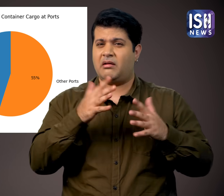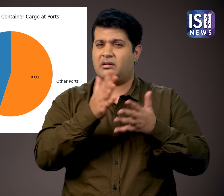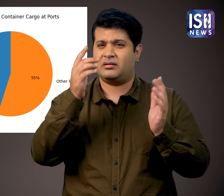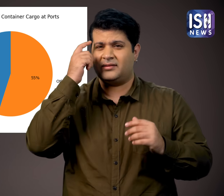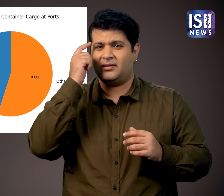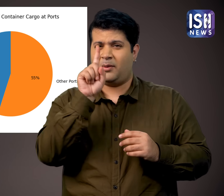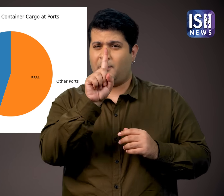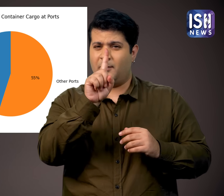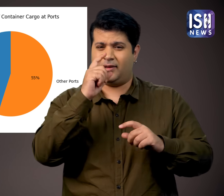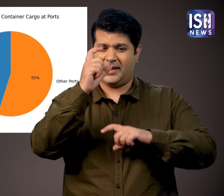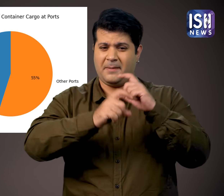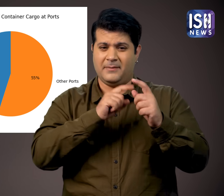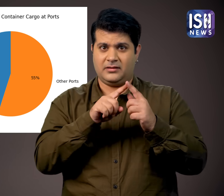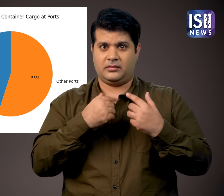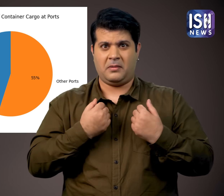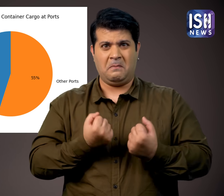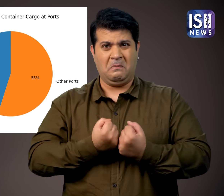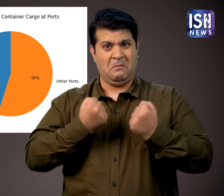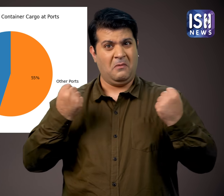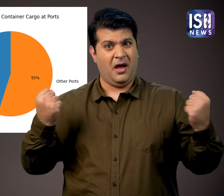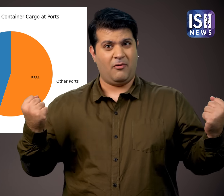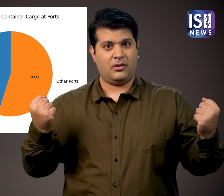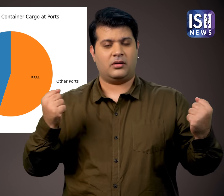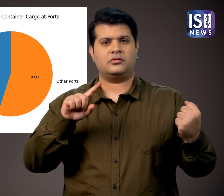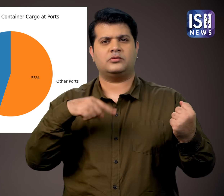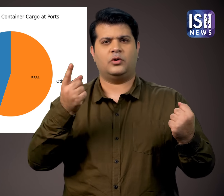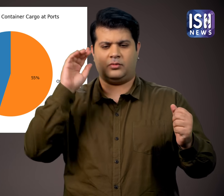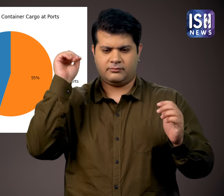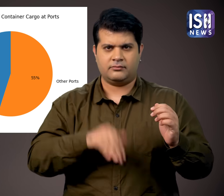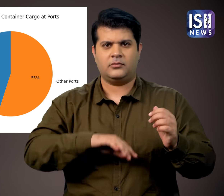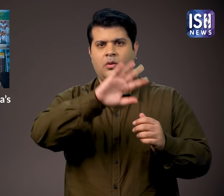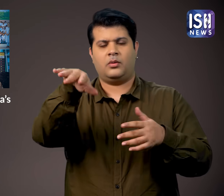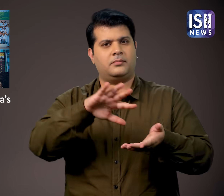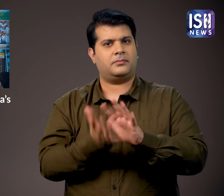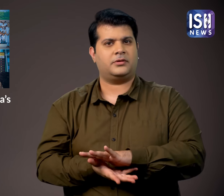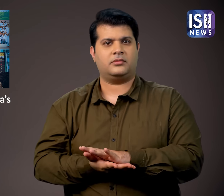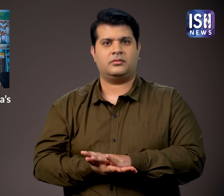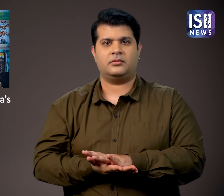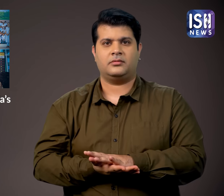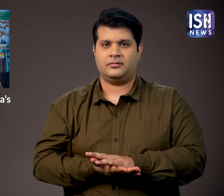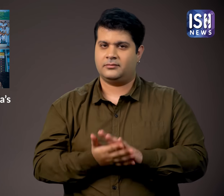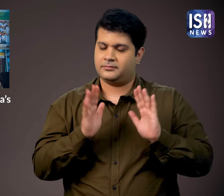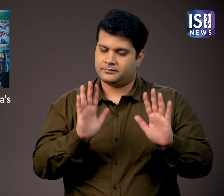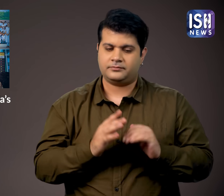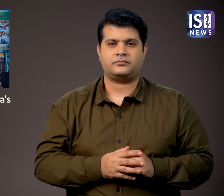If one private company holds all the power and fails, the entire industry could collapse.